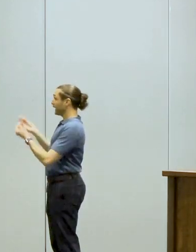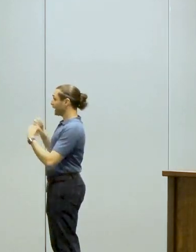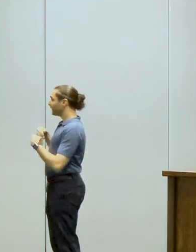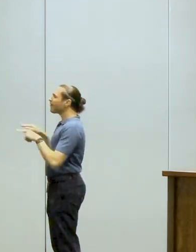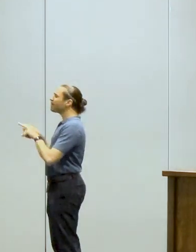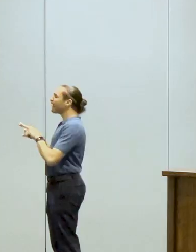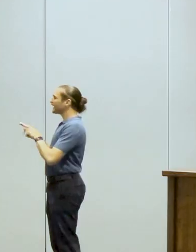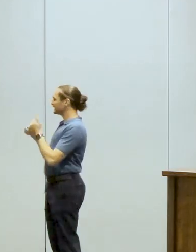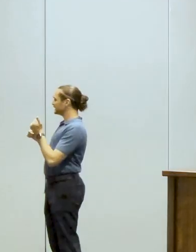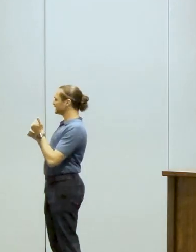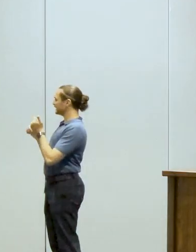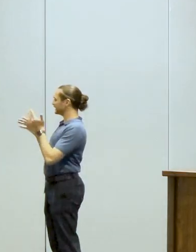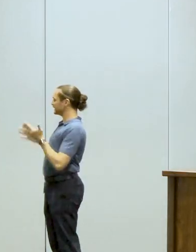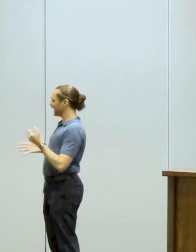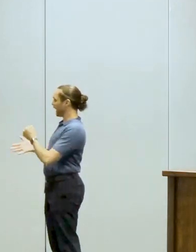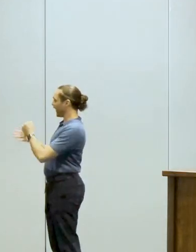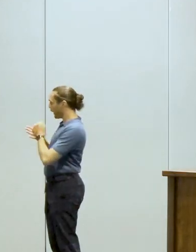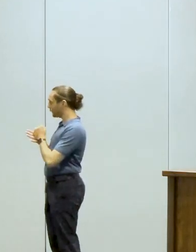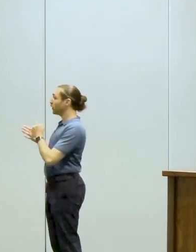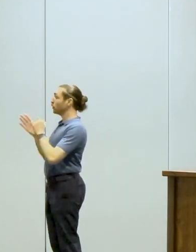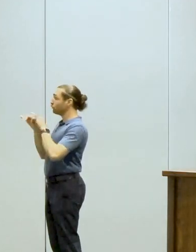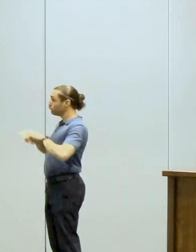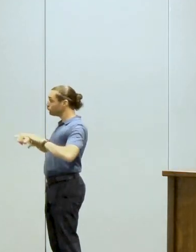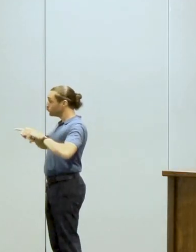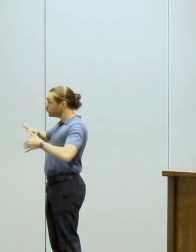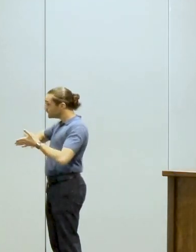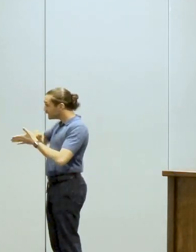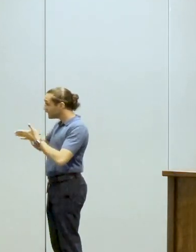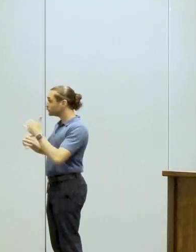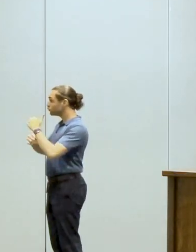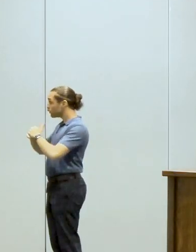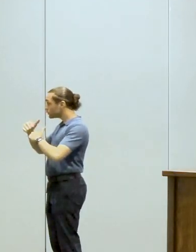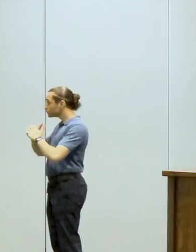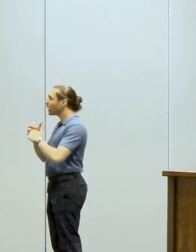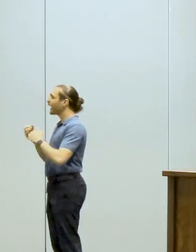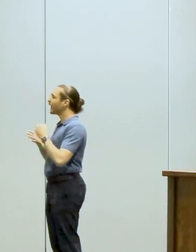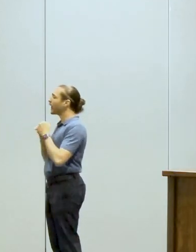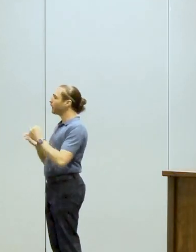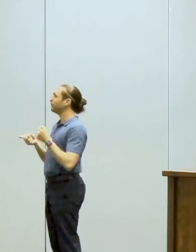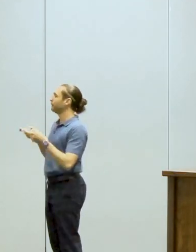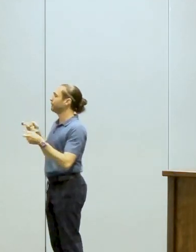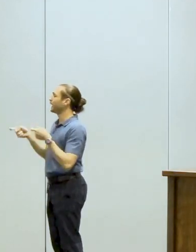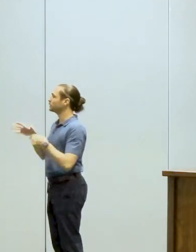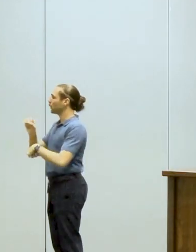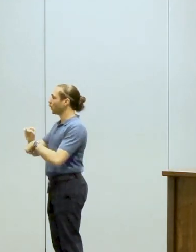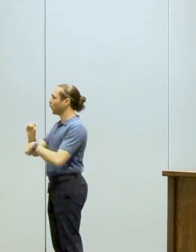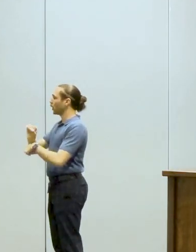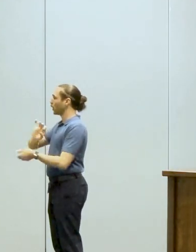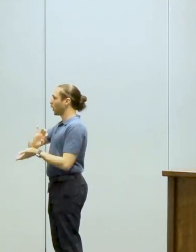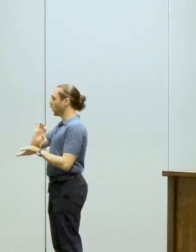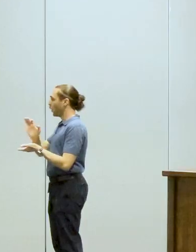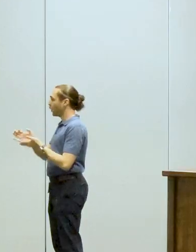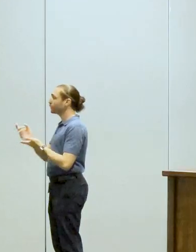structure routines and manage workloads. So, for example, make